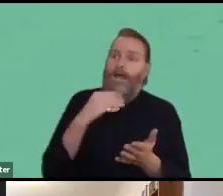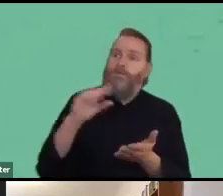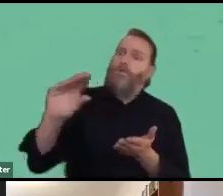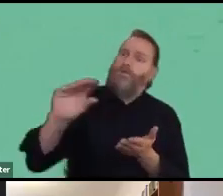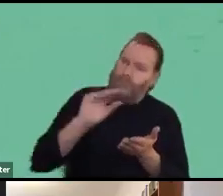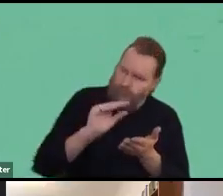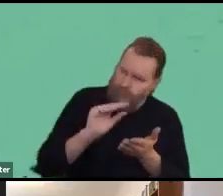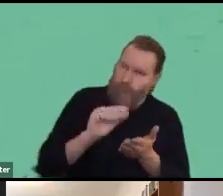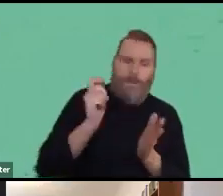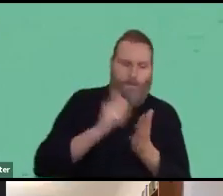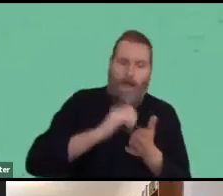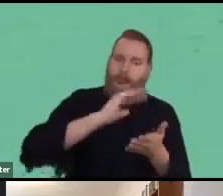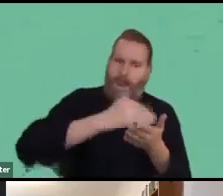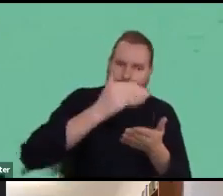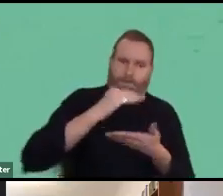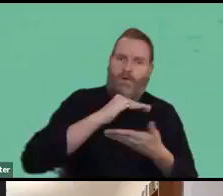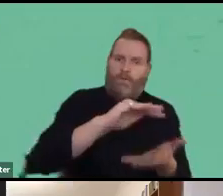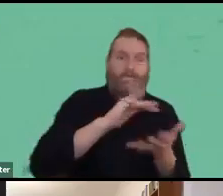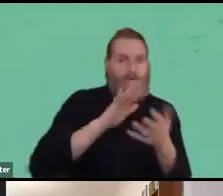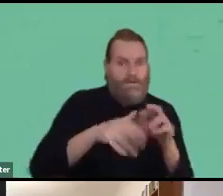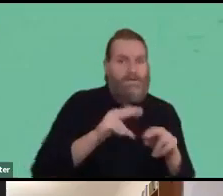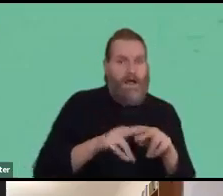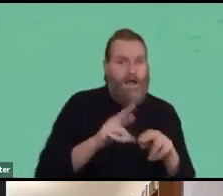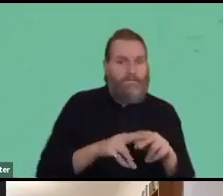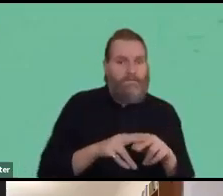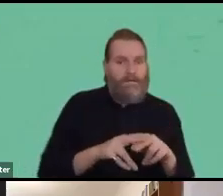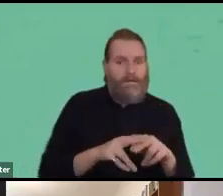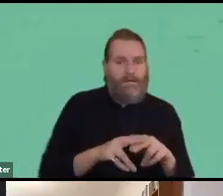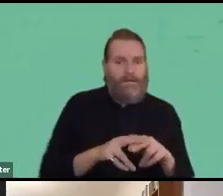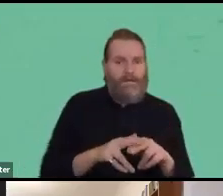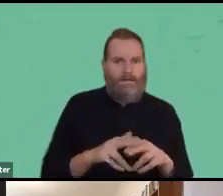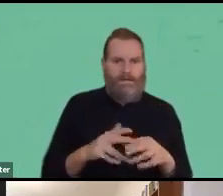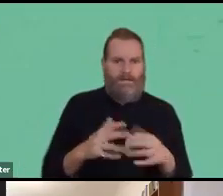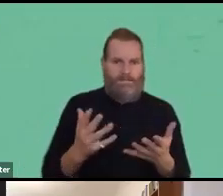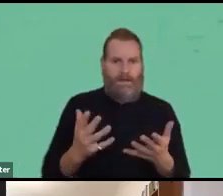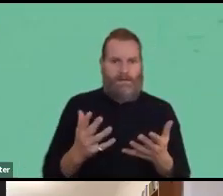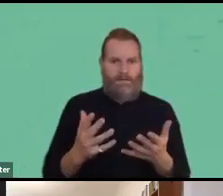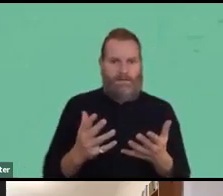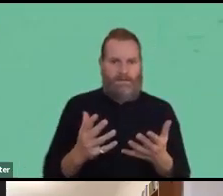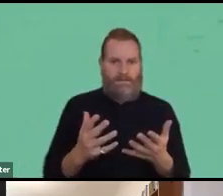was it does seem a little bit that oh let's make sure you can work straight away when is the same